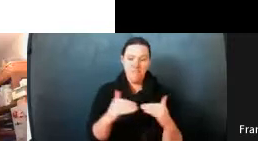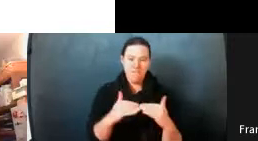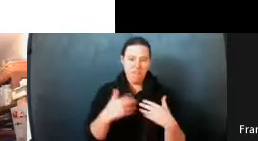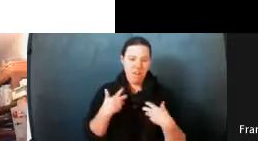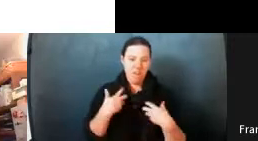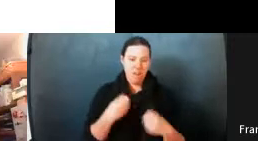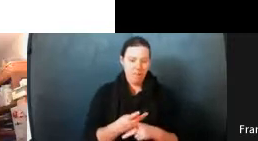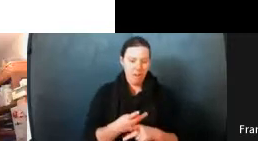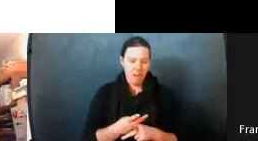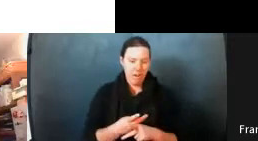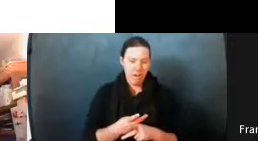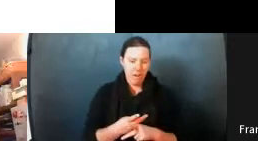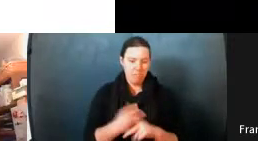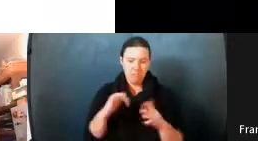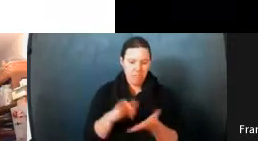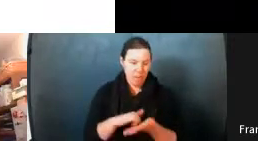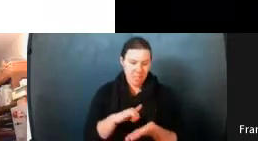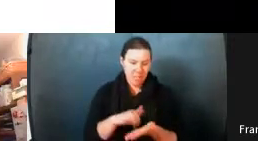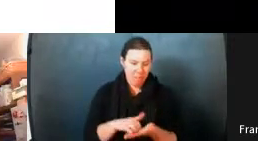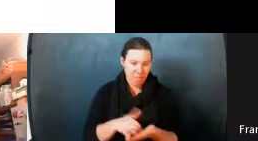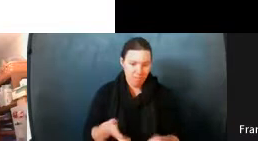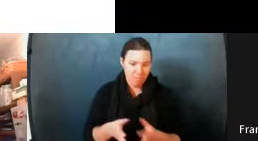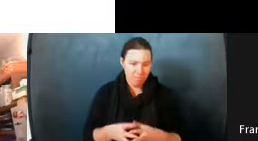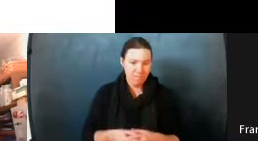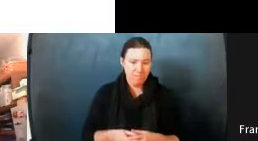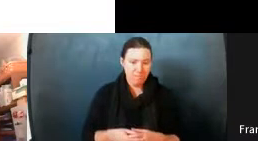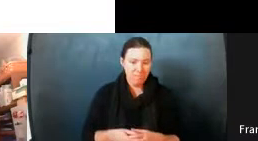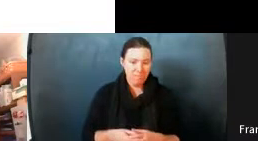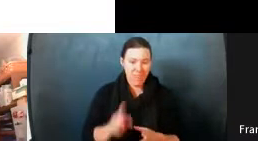And really, it's sort of the big elephant in the room,